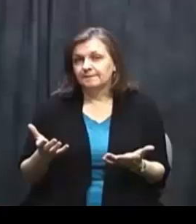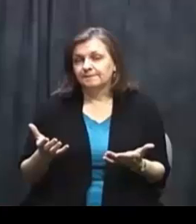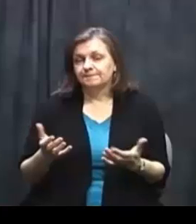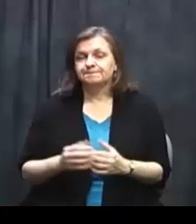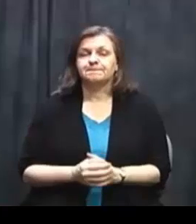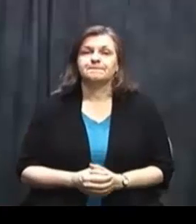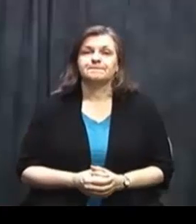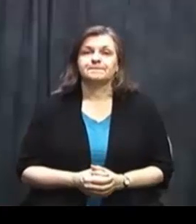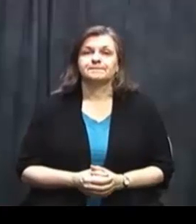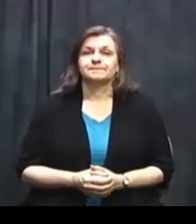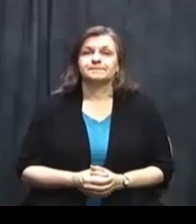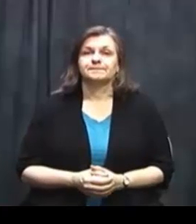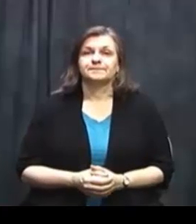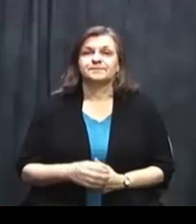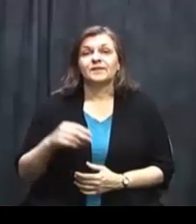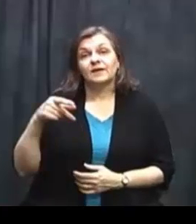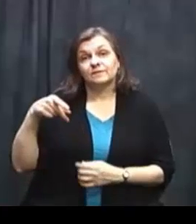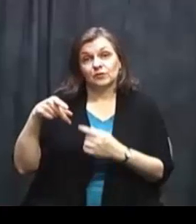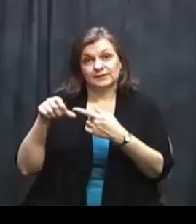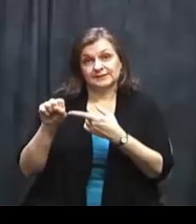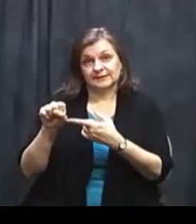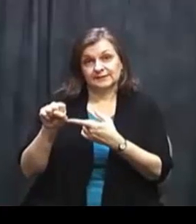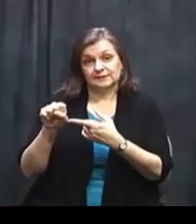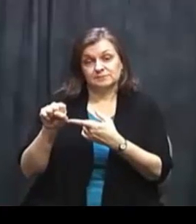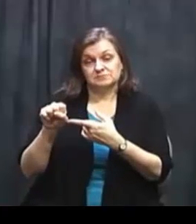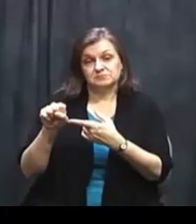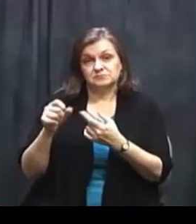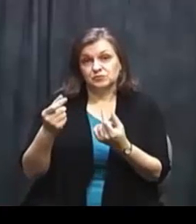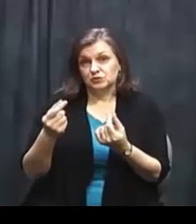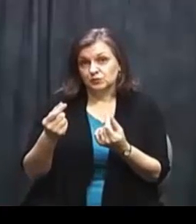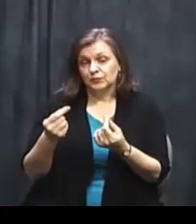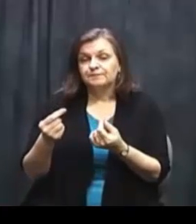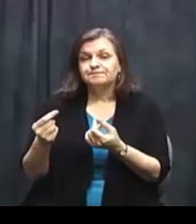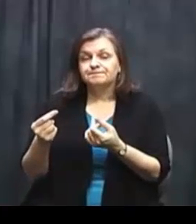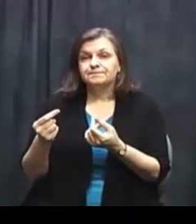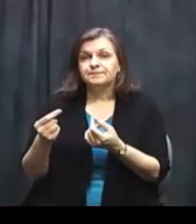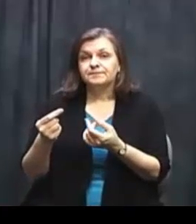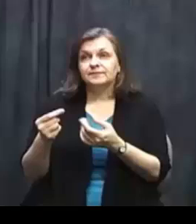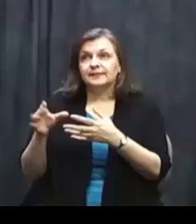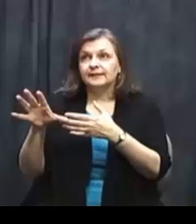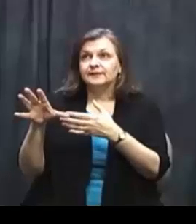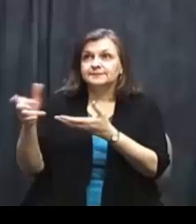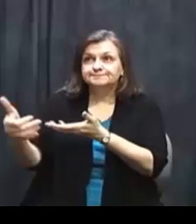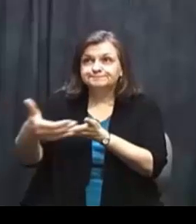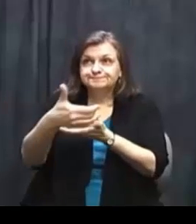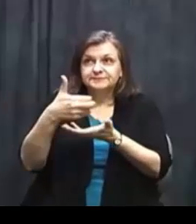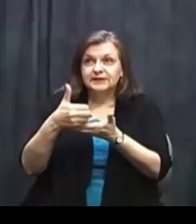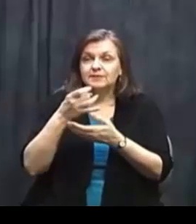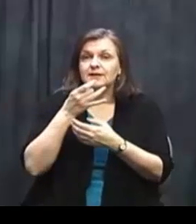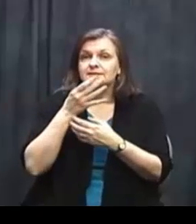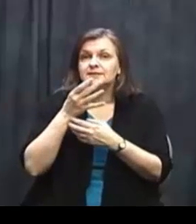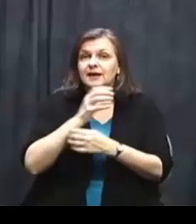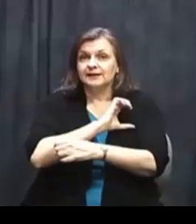the photosystem is responsible for gathering of light energy